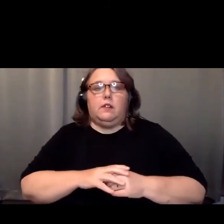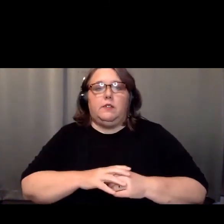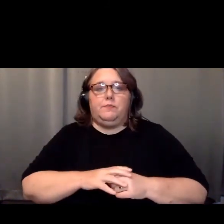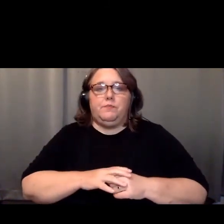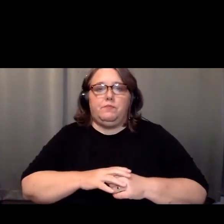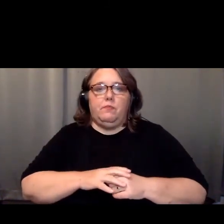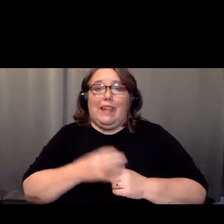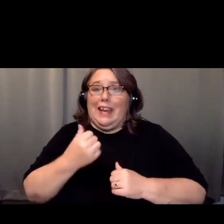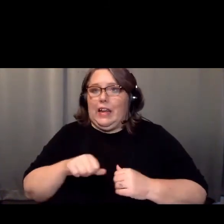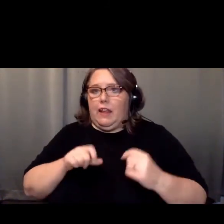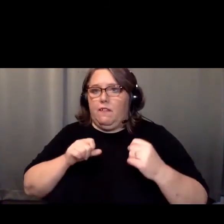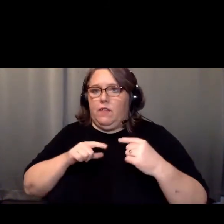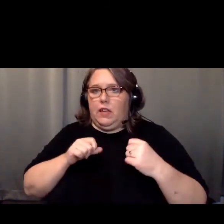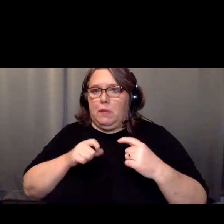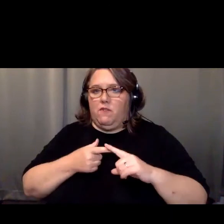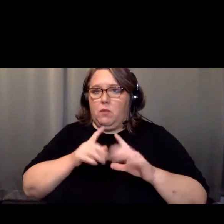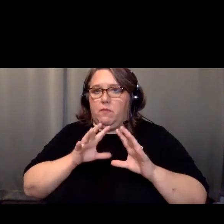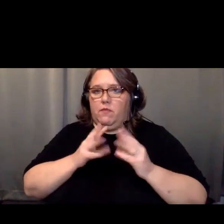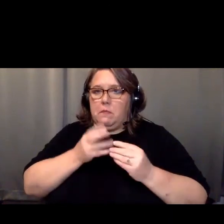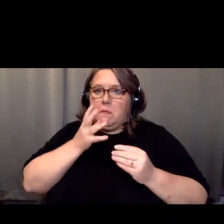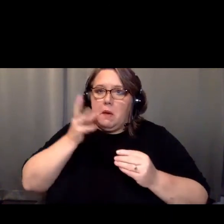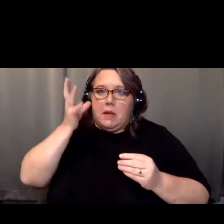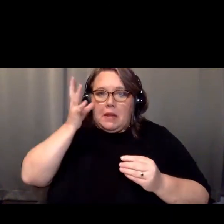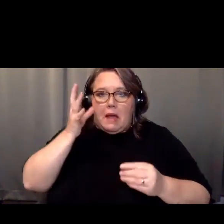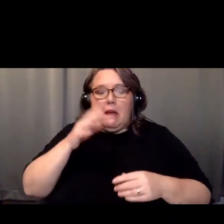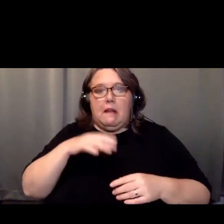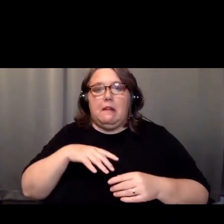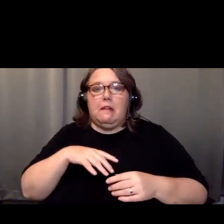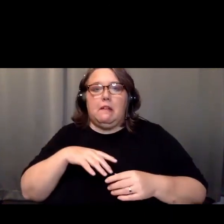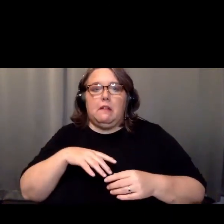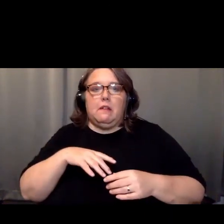any feedback from family members, parents, legal guardians,